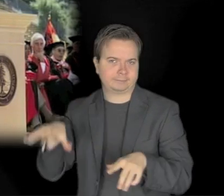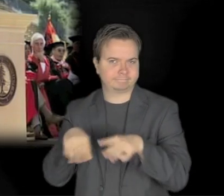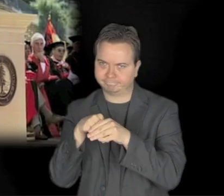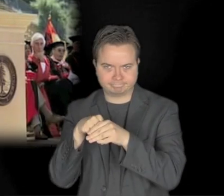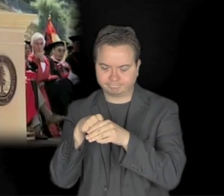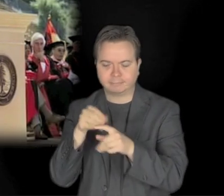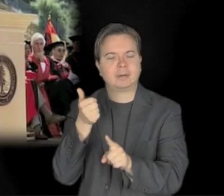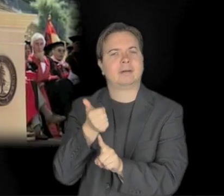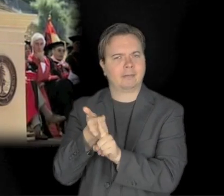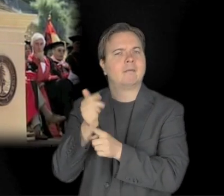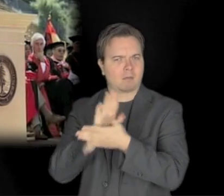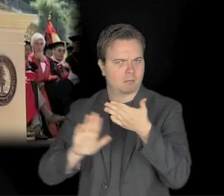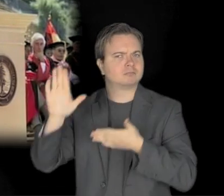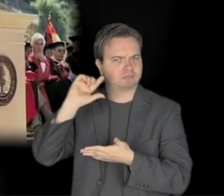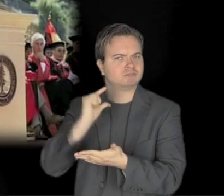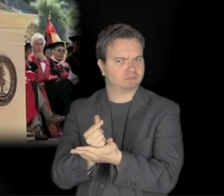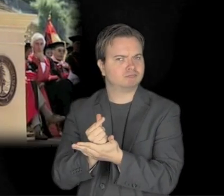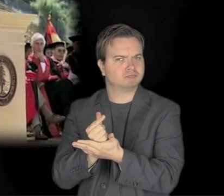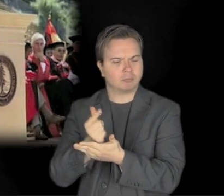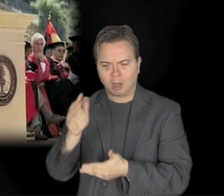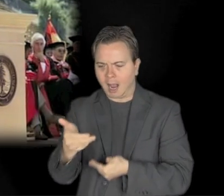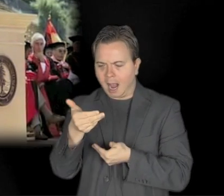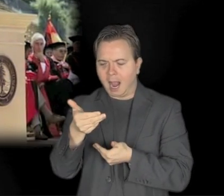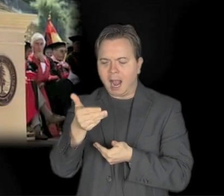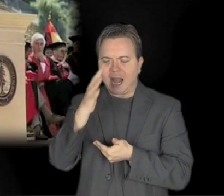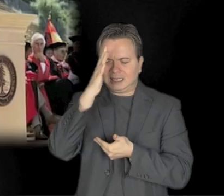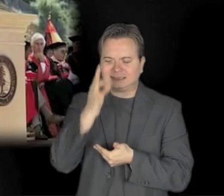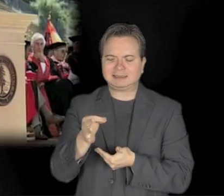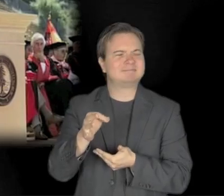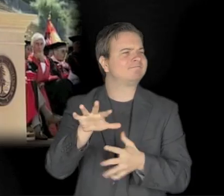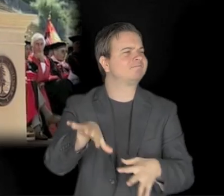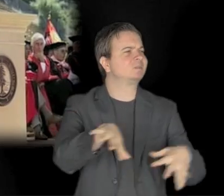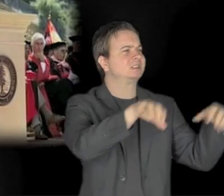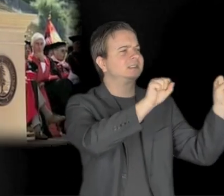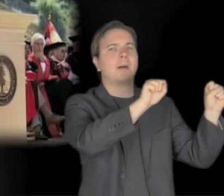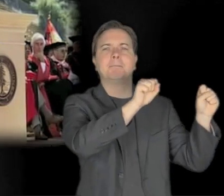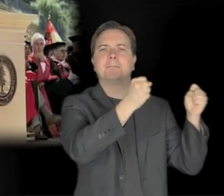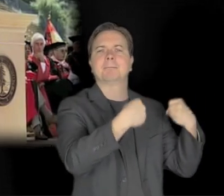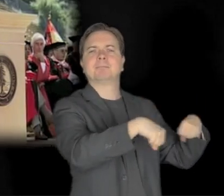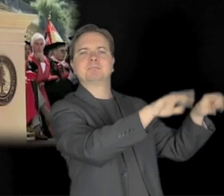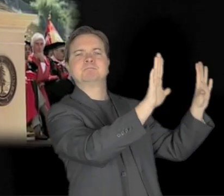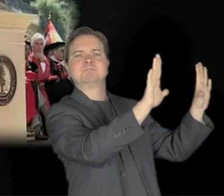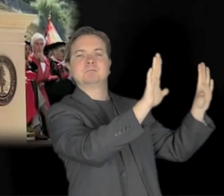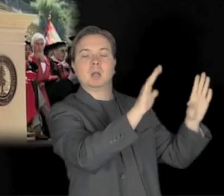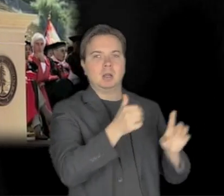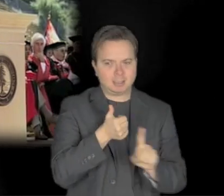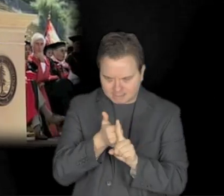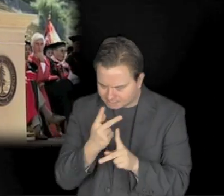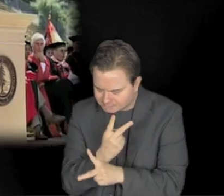up for adoption. She felt very strongly that I should be adopted by college graduates, so everything was all